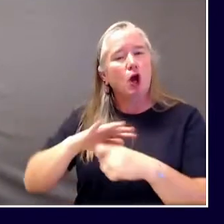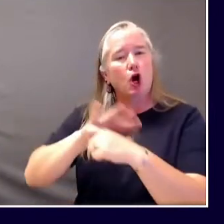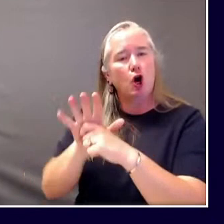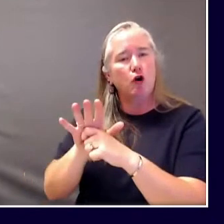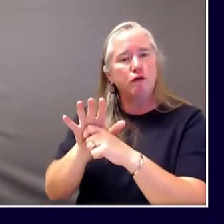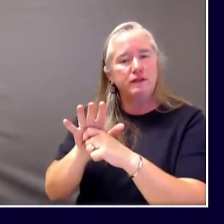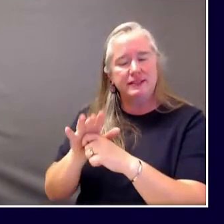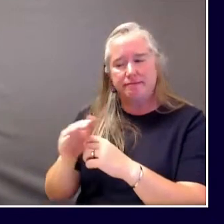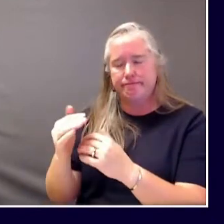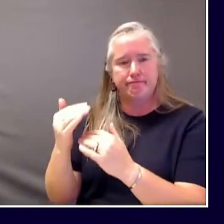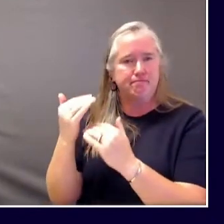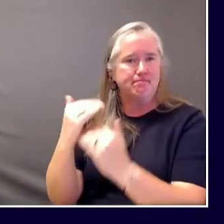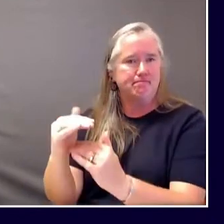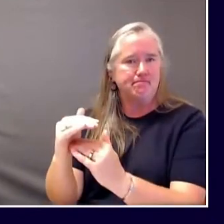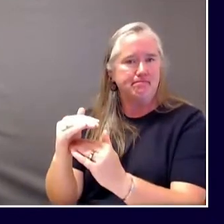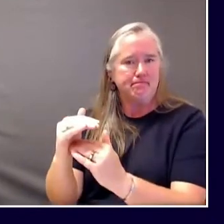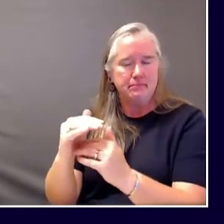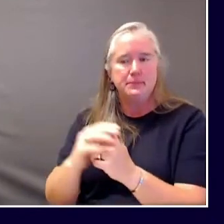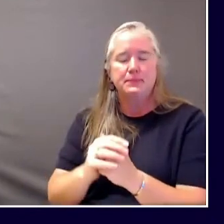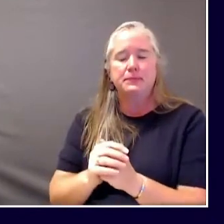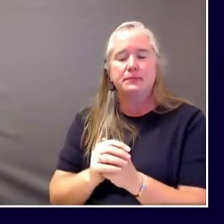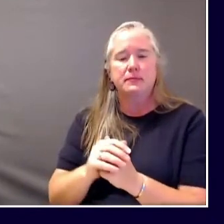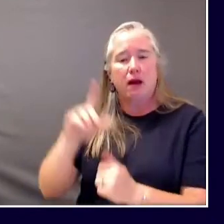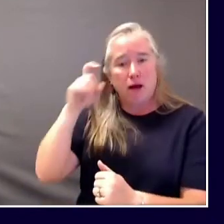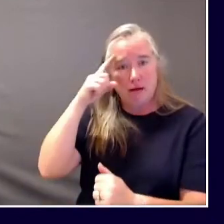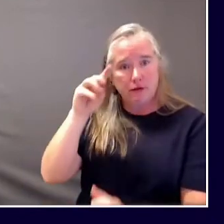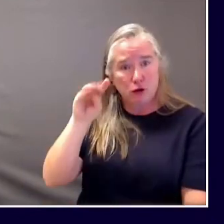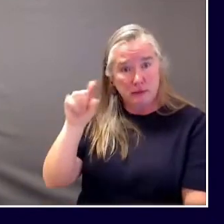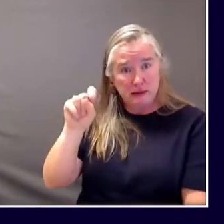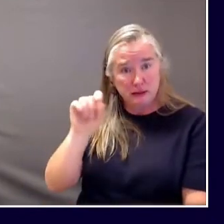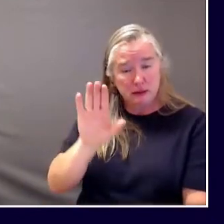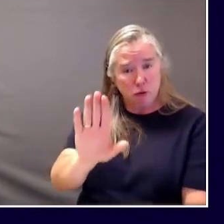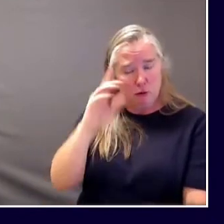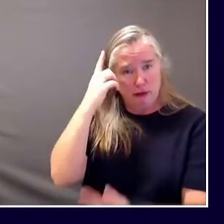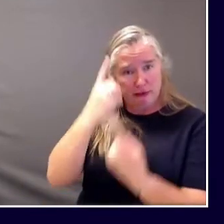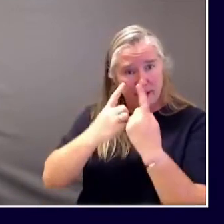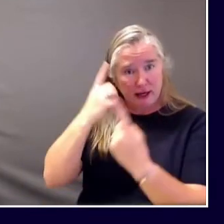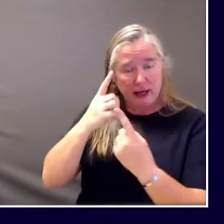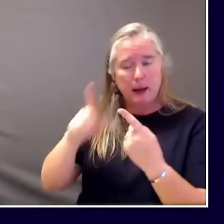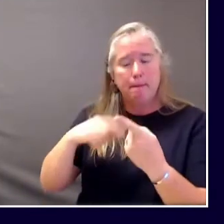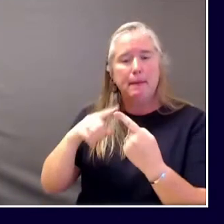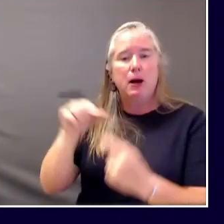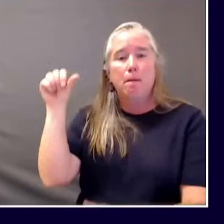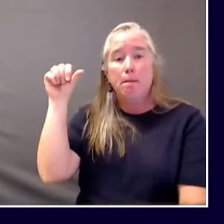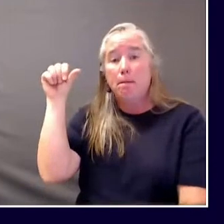governor mills